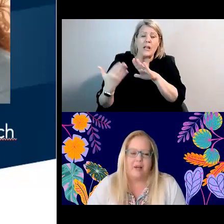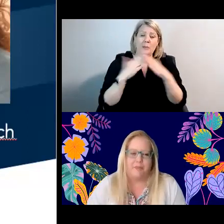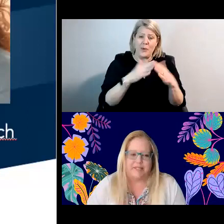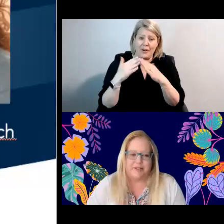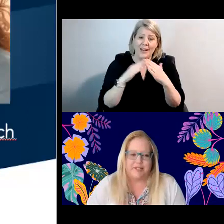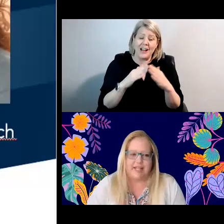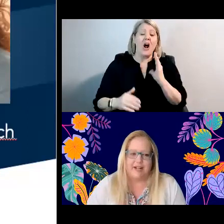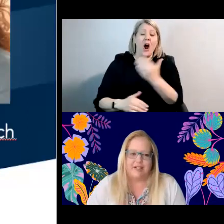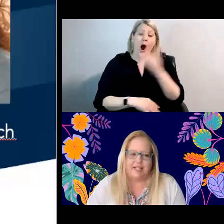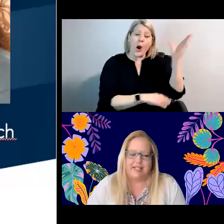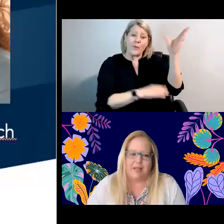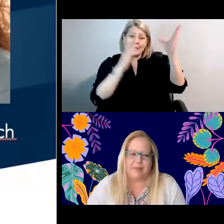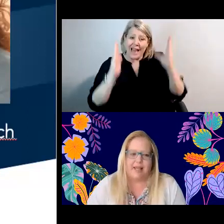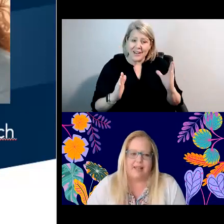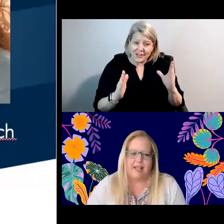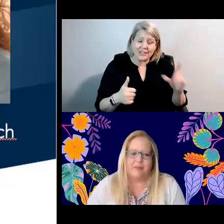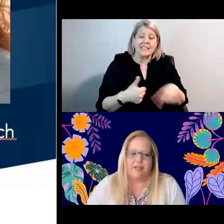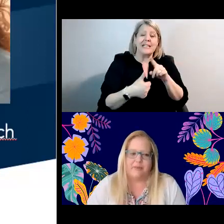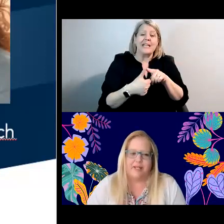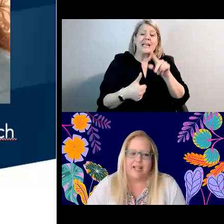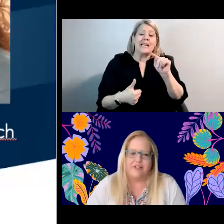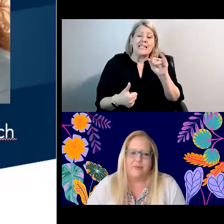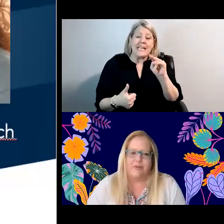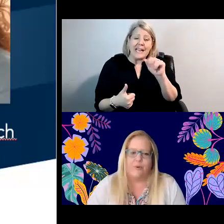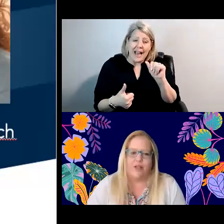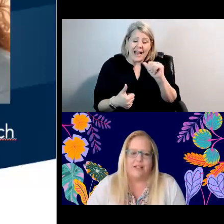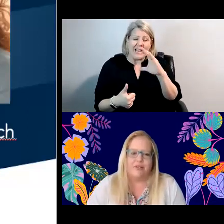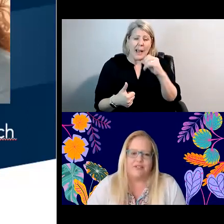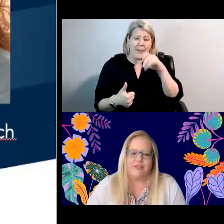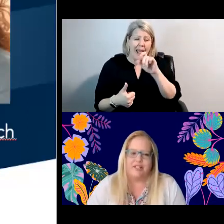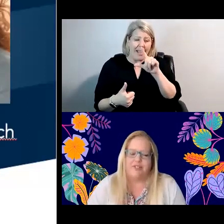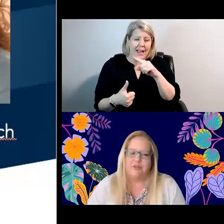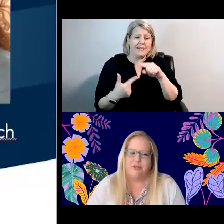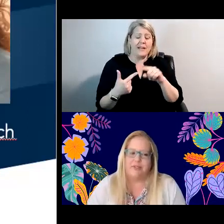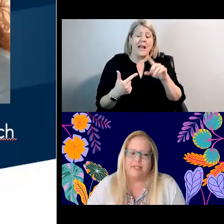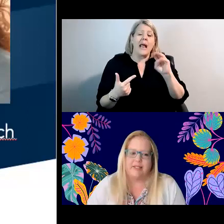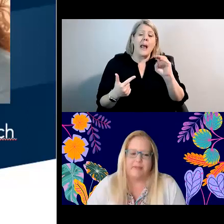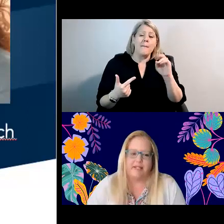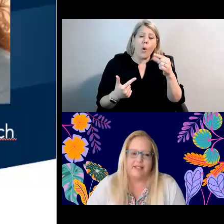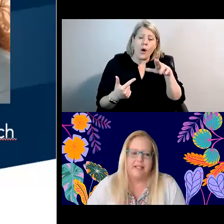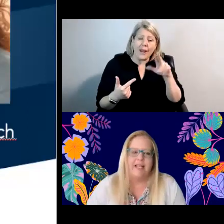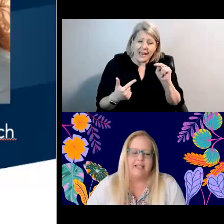Our presenters today are Tina Campanella and Morgan Whitlatch with Quality Trust For Individuals With Disabilities,